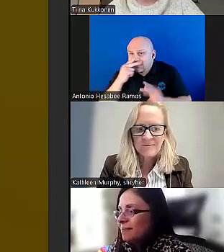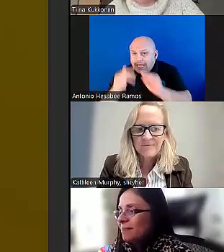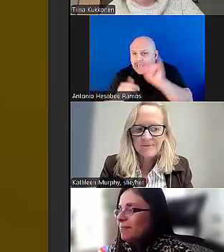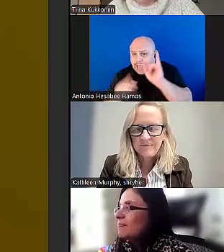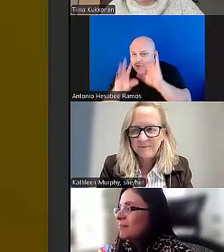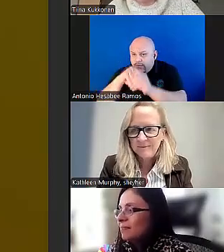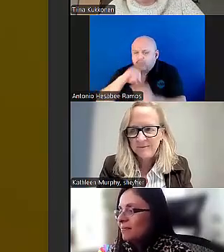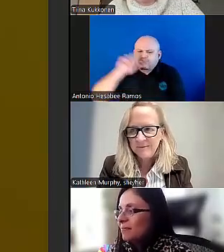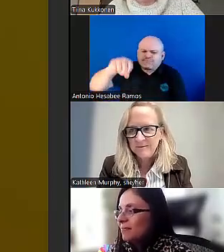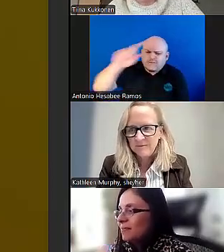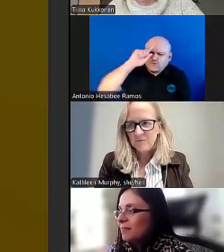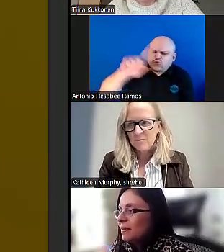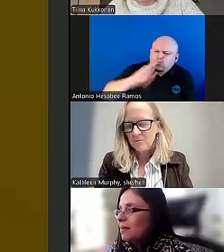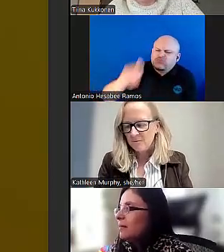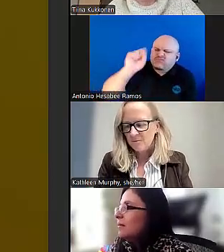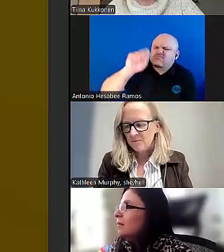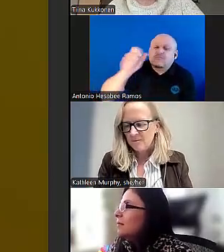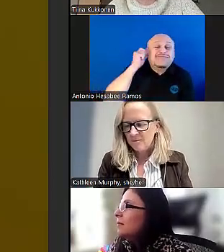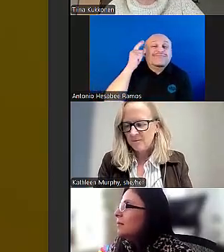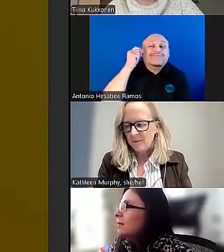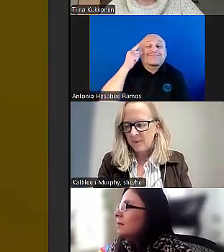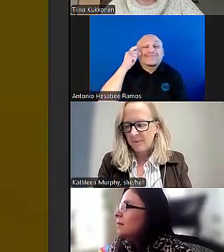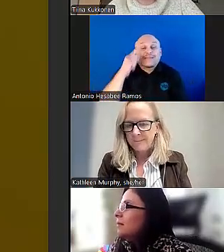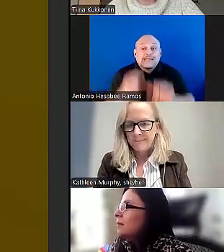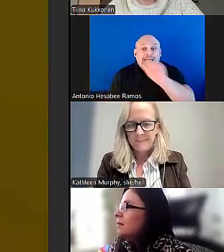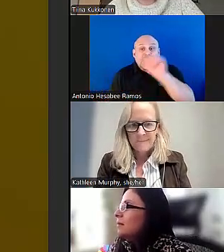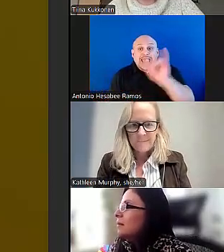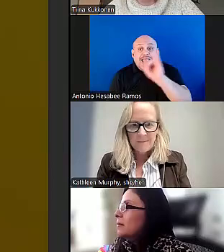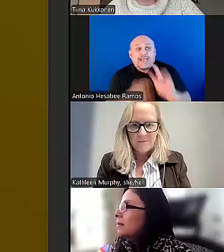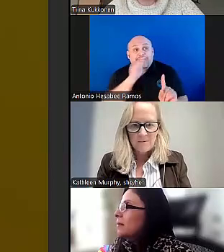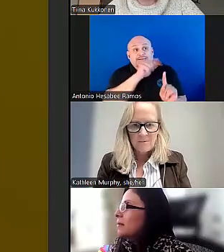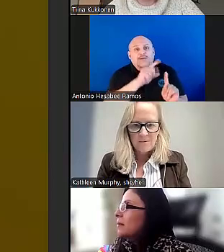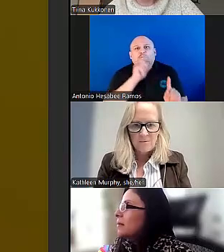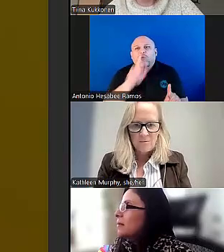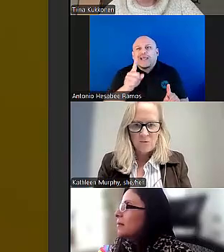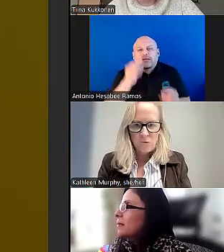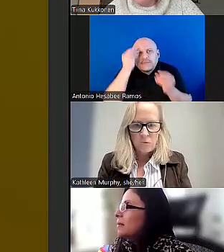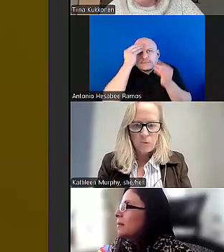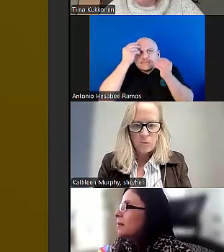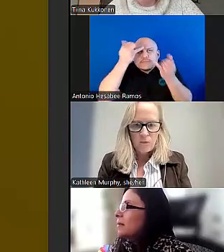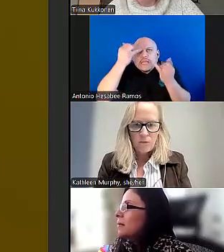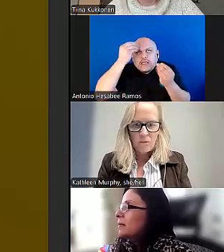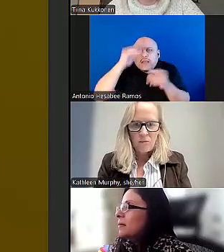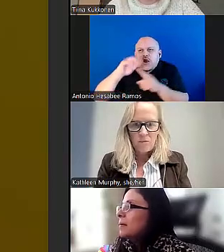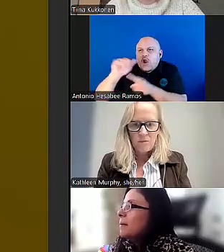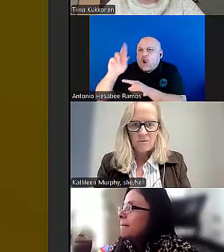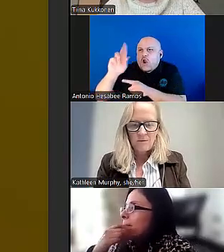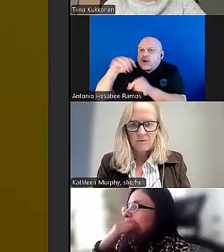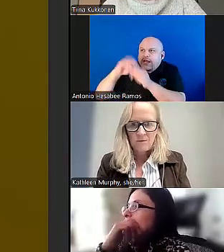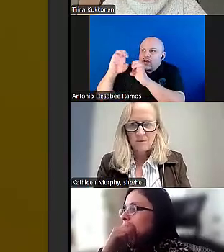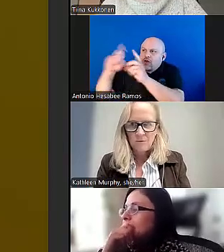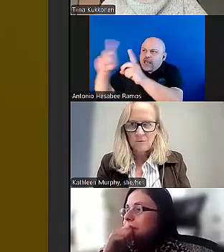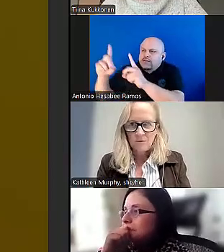area that constantly thinking about now in terms of arts education, but also arts-based research,